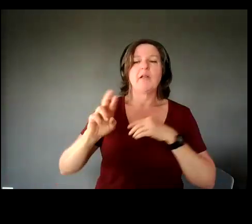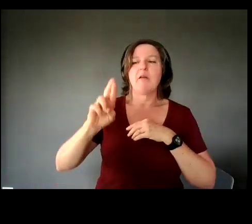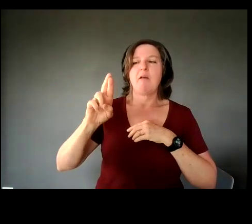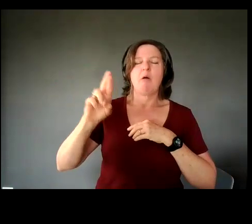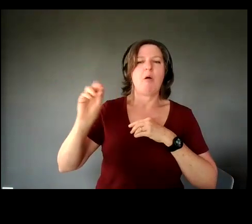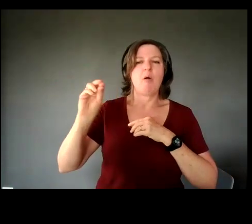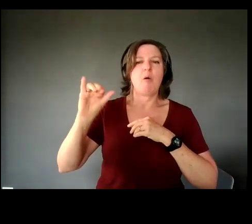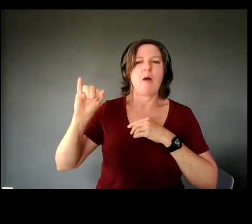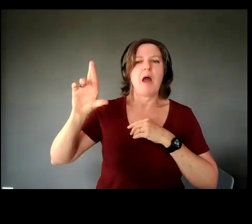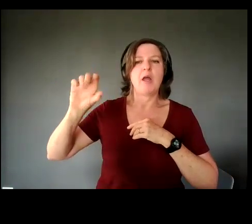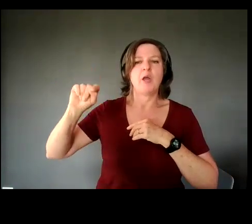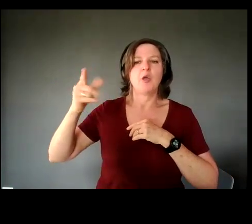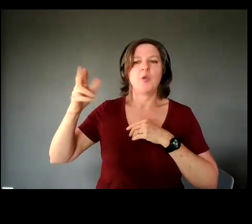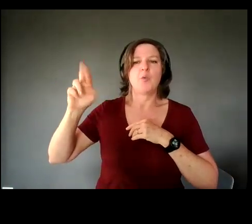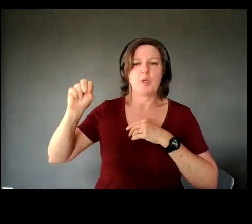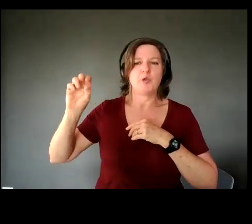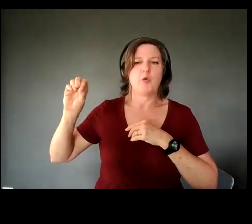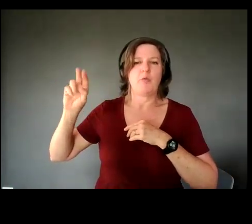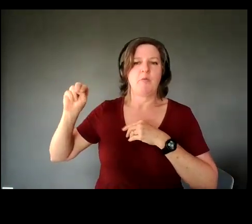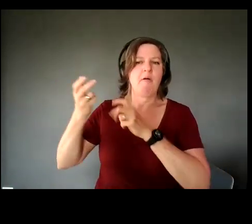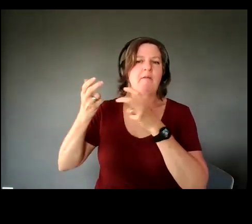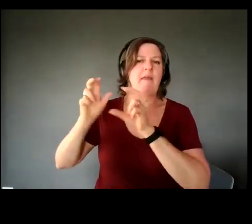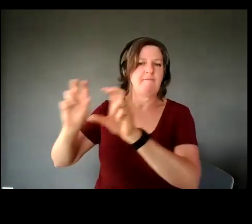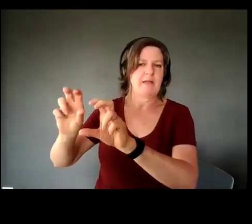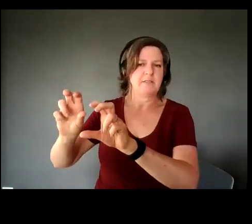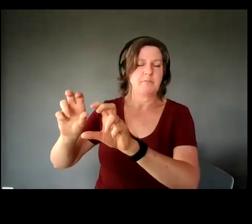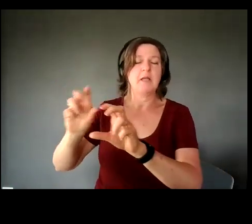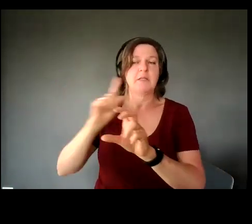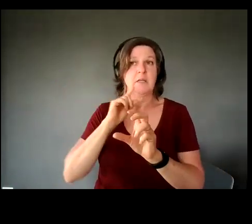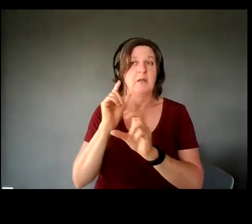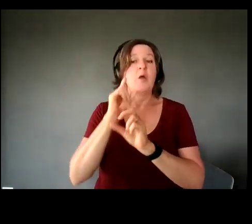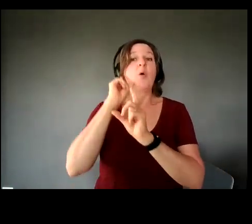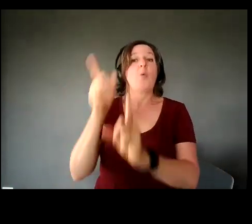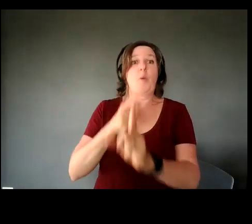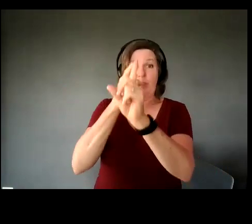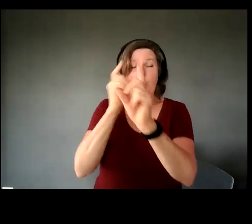And aim to really level the playing field for Disabled people.